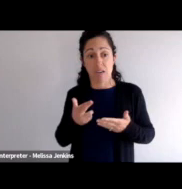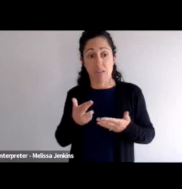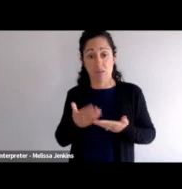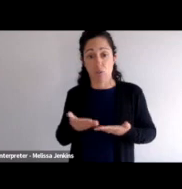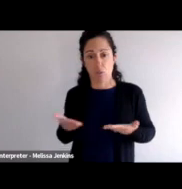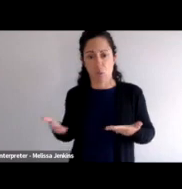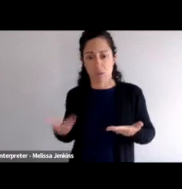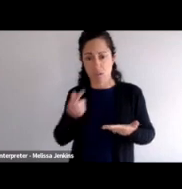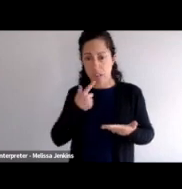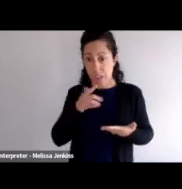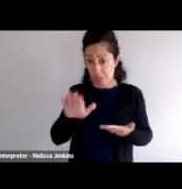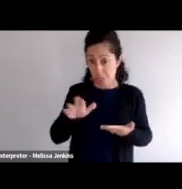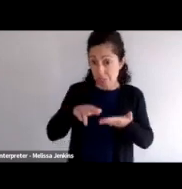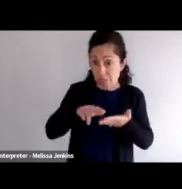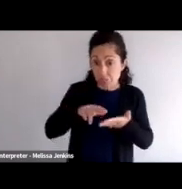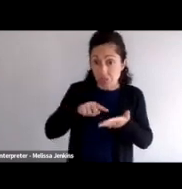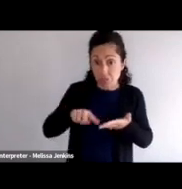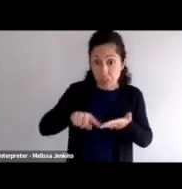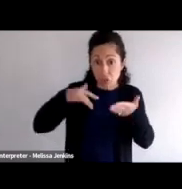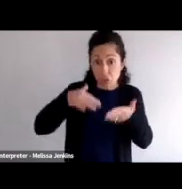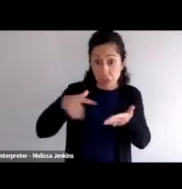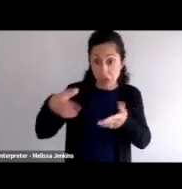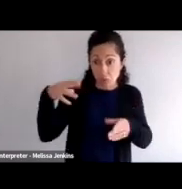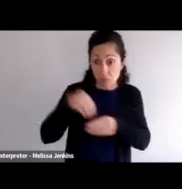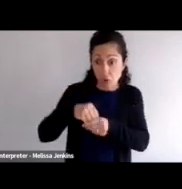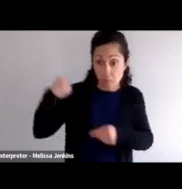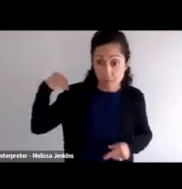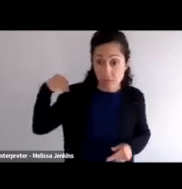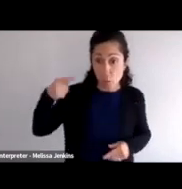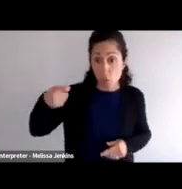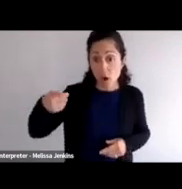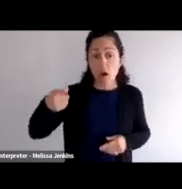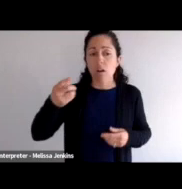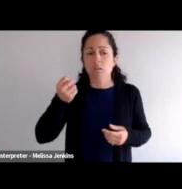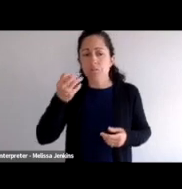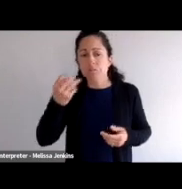if so if you can just tell us what you remember about them, either the location or the researcher.